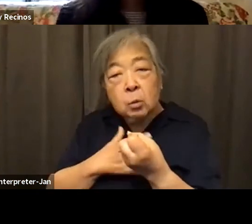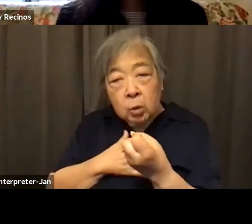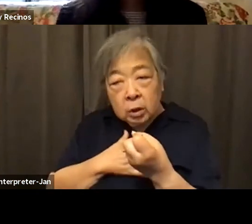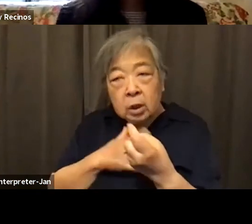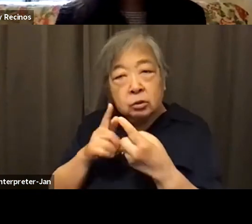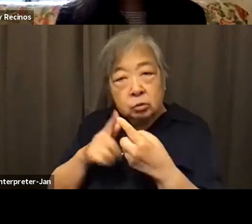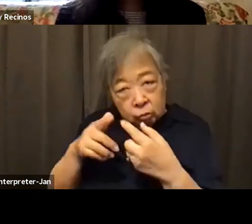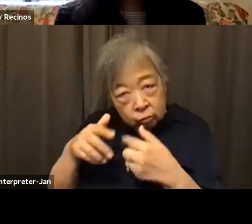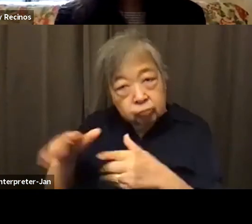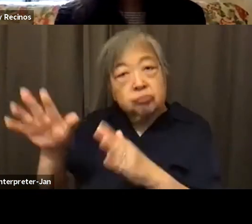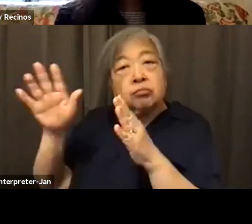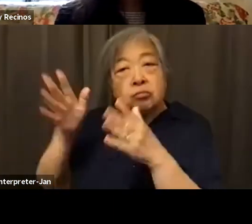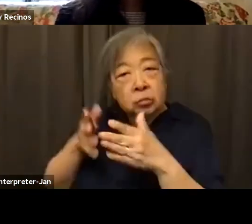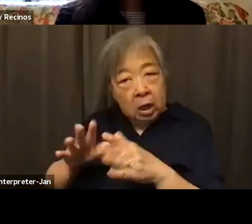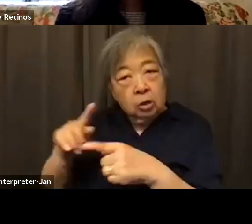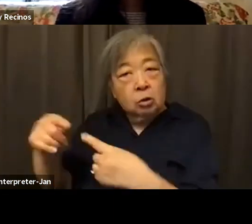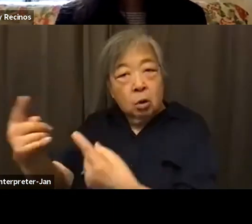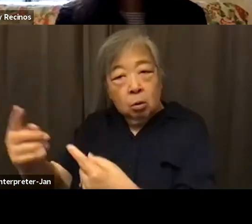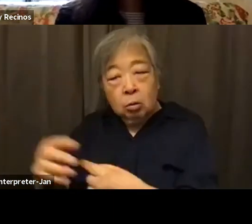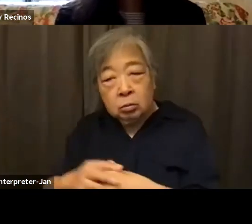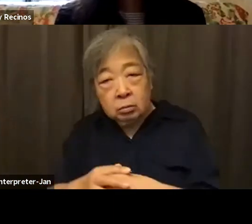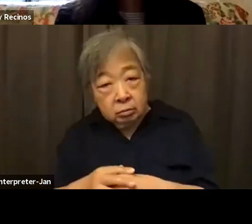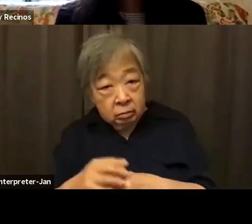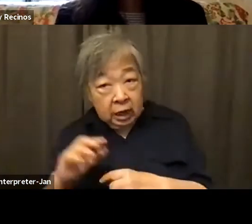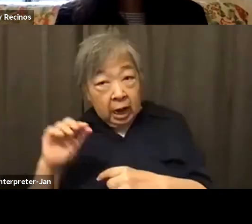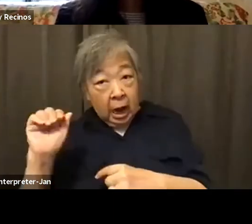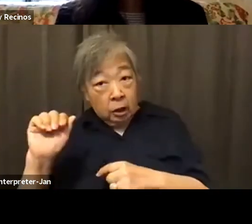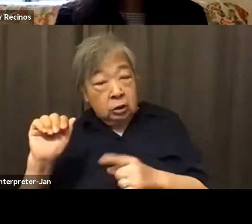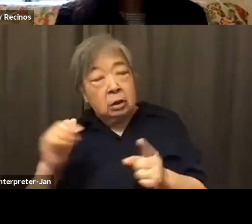I'm so happy to hear that you had that support.